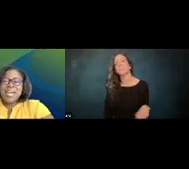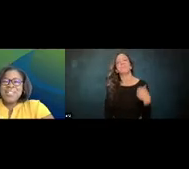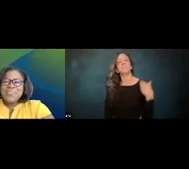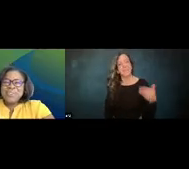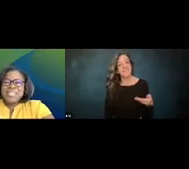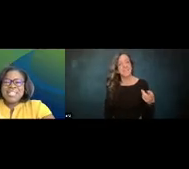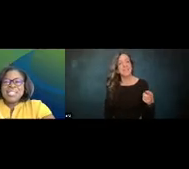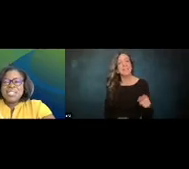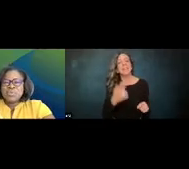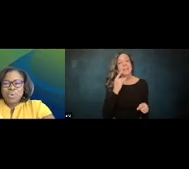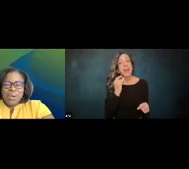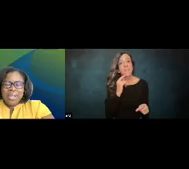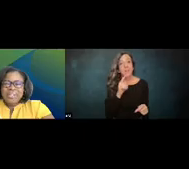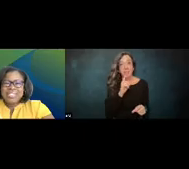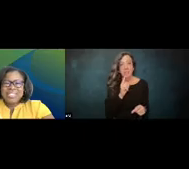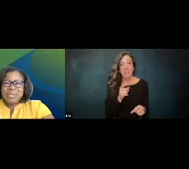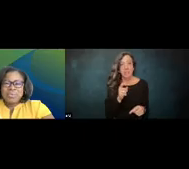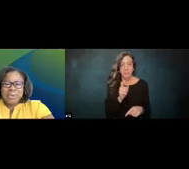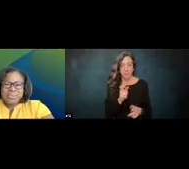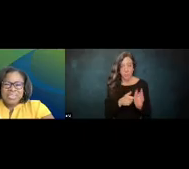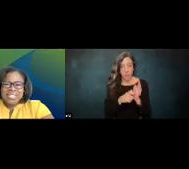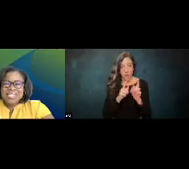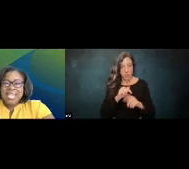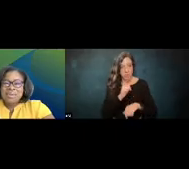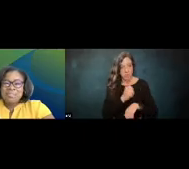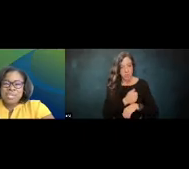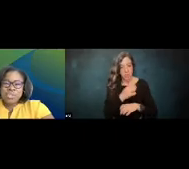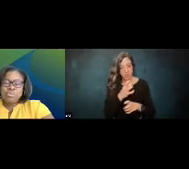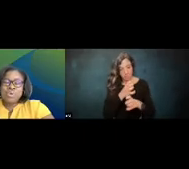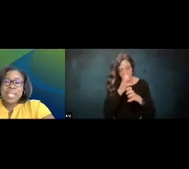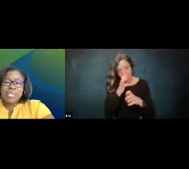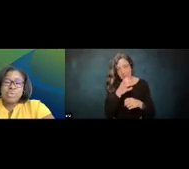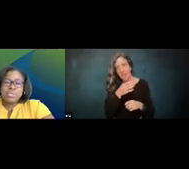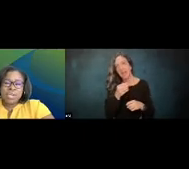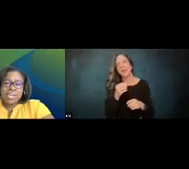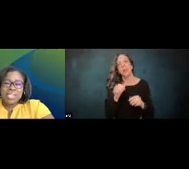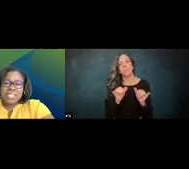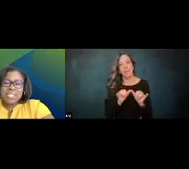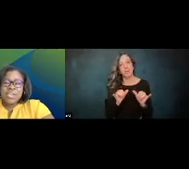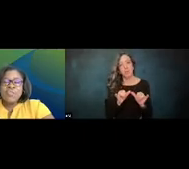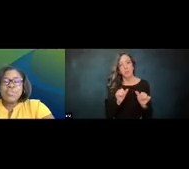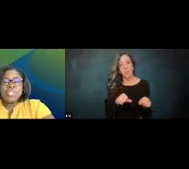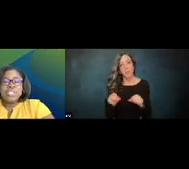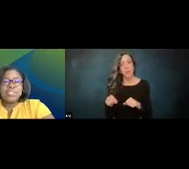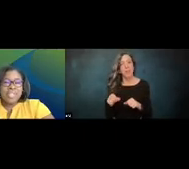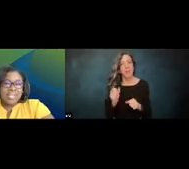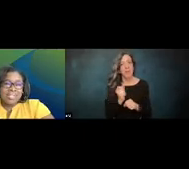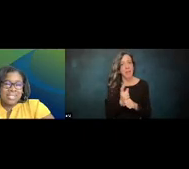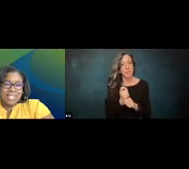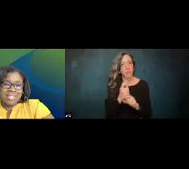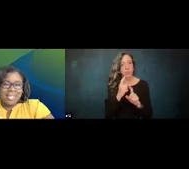So, California is required to set rigorous and measurable annual targets for each of the 18